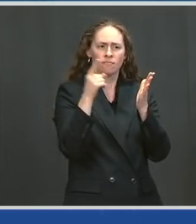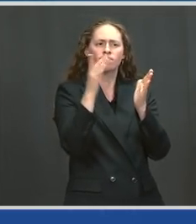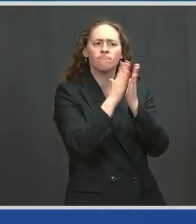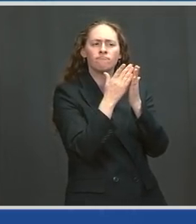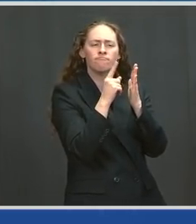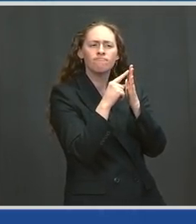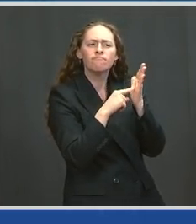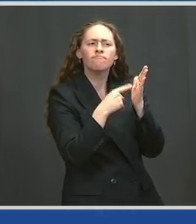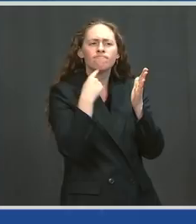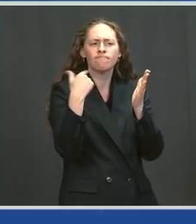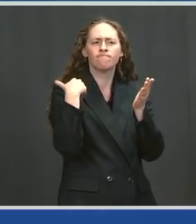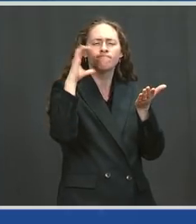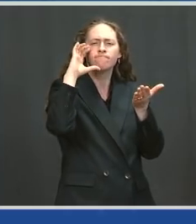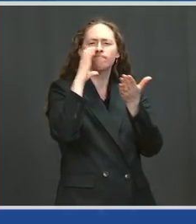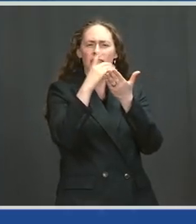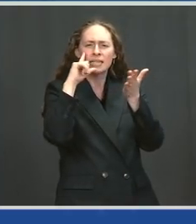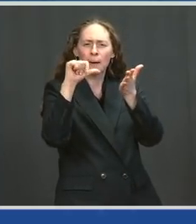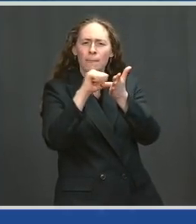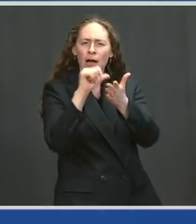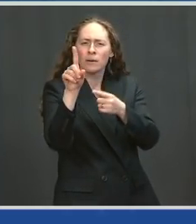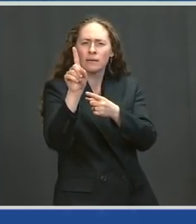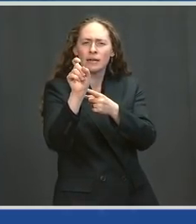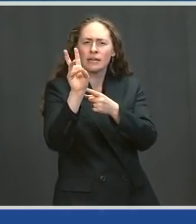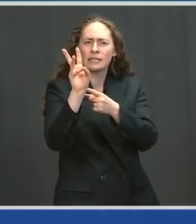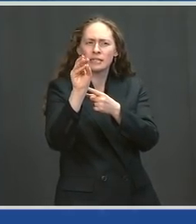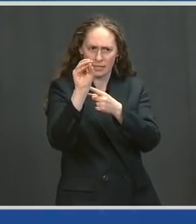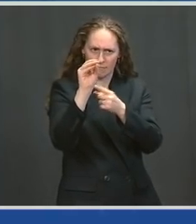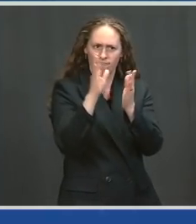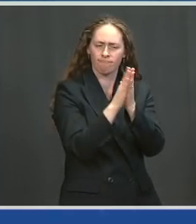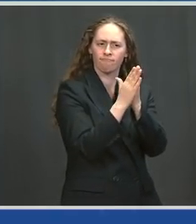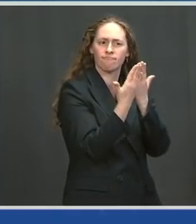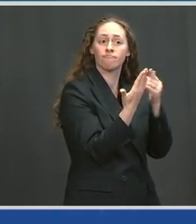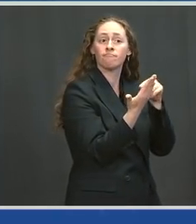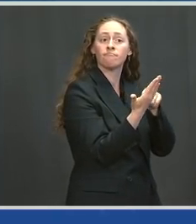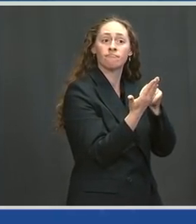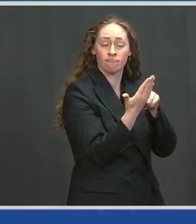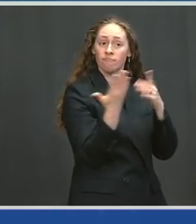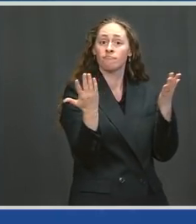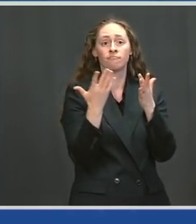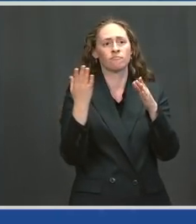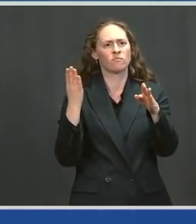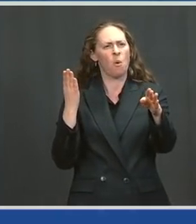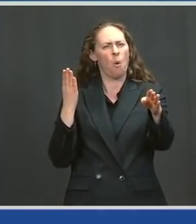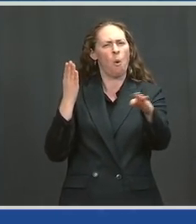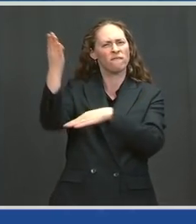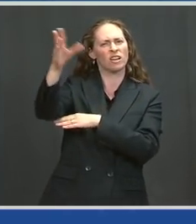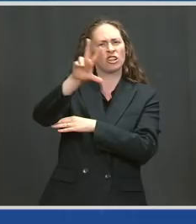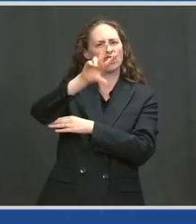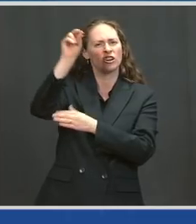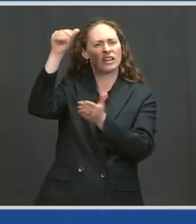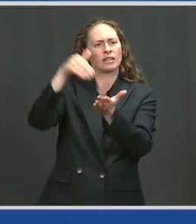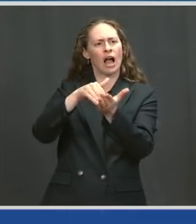showing over 30,000 Klu Klux Klan members in full regalia, Reverend.